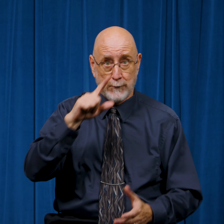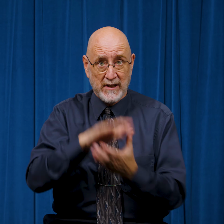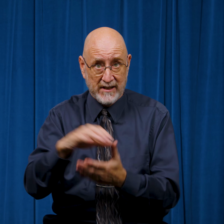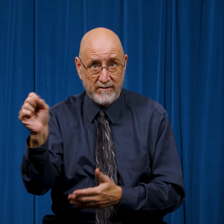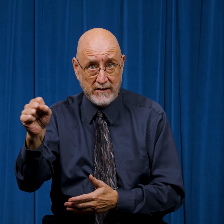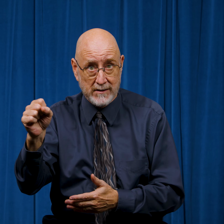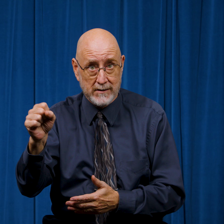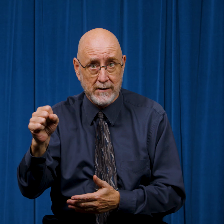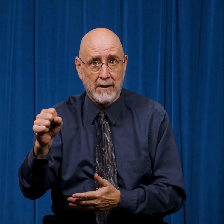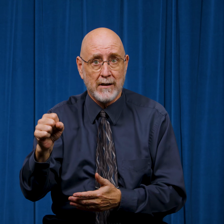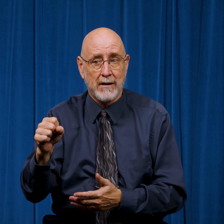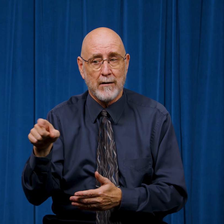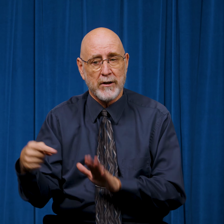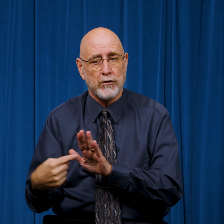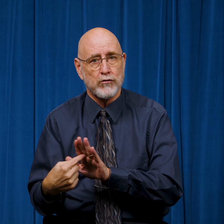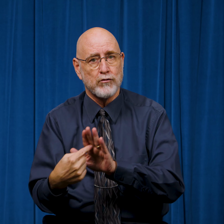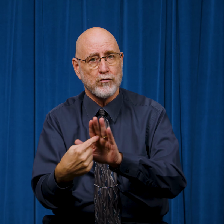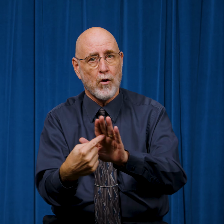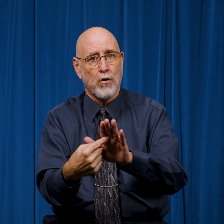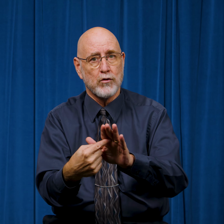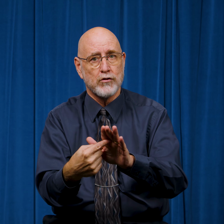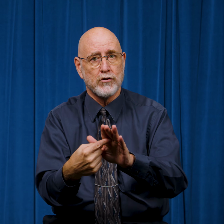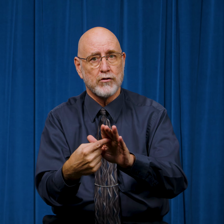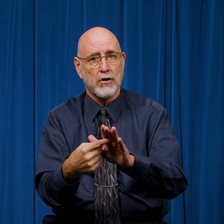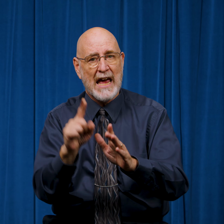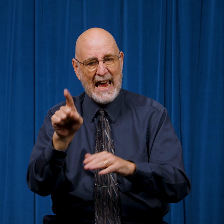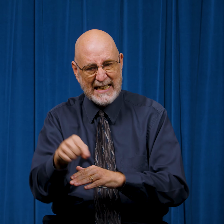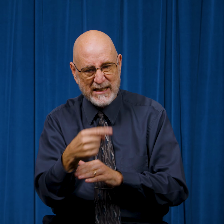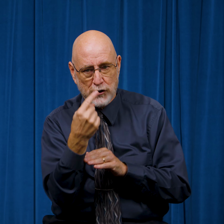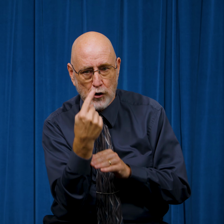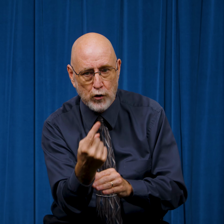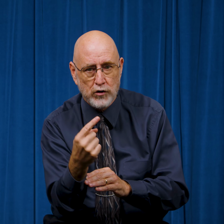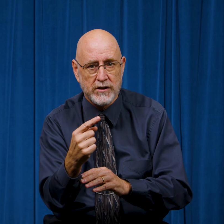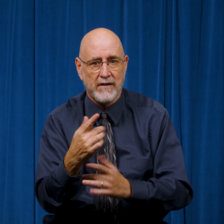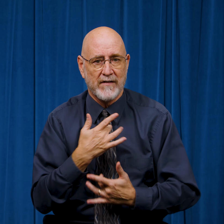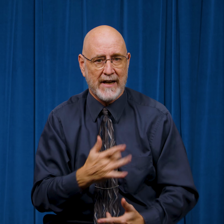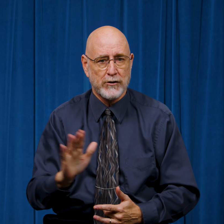but it also had an exclusive nature for man's responsibility.